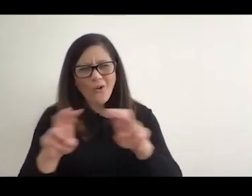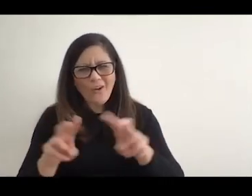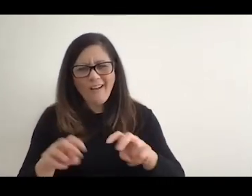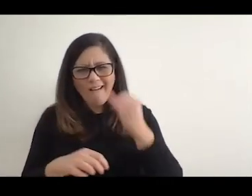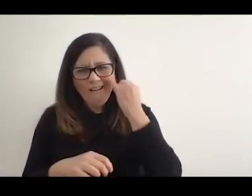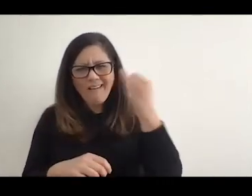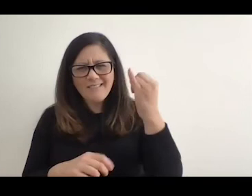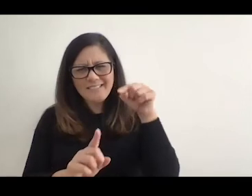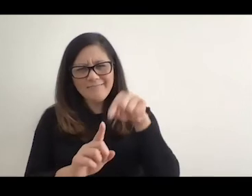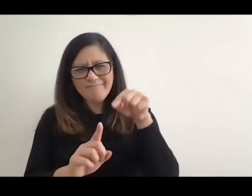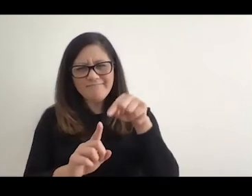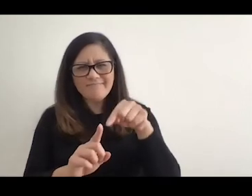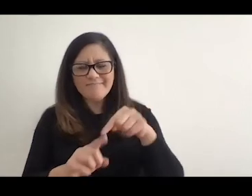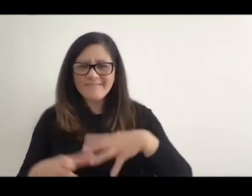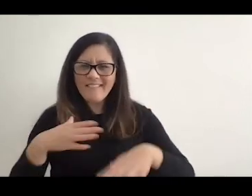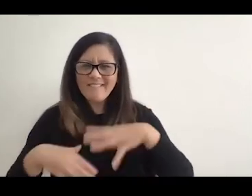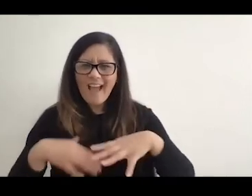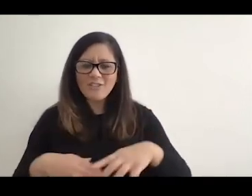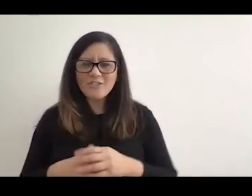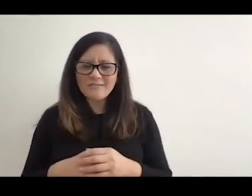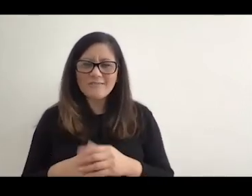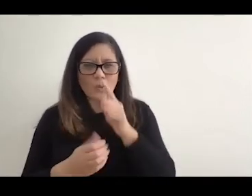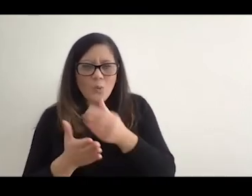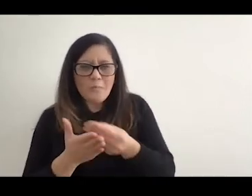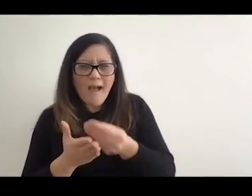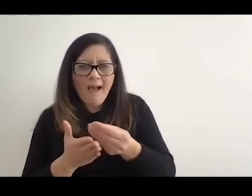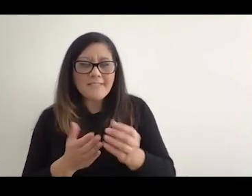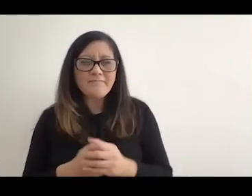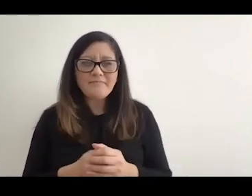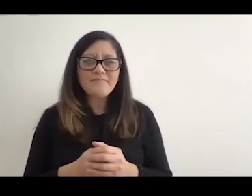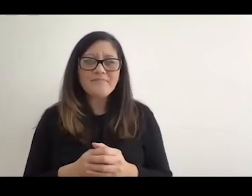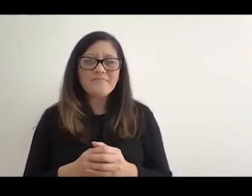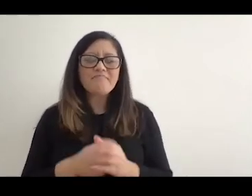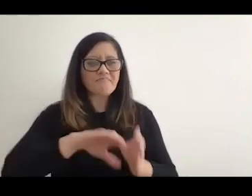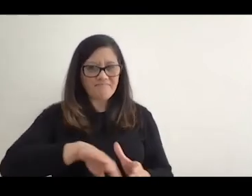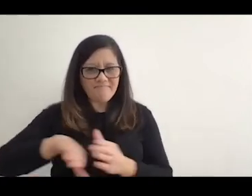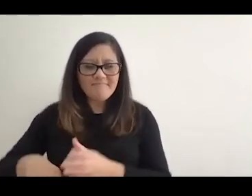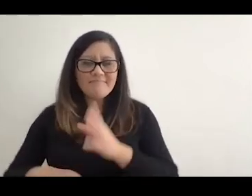This idea of desirable fashion customers. So now let's talk a little bit about